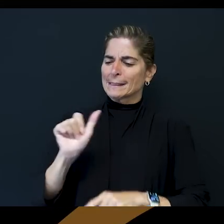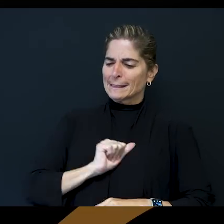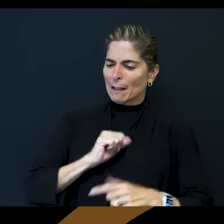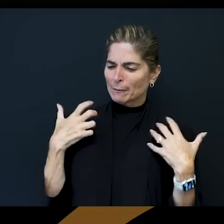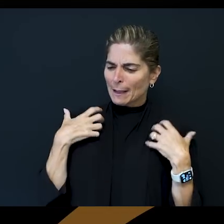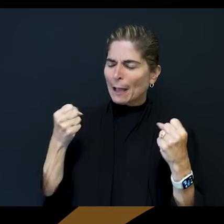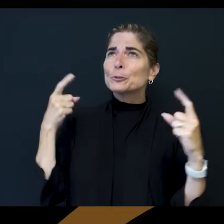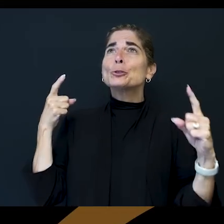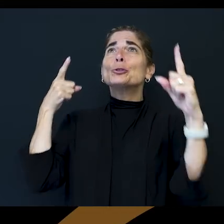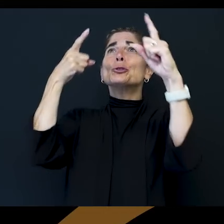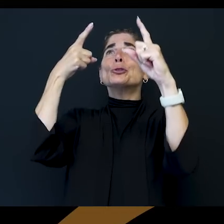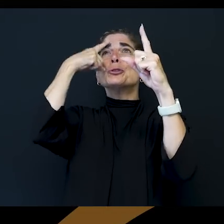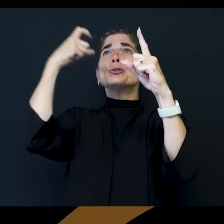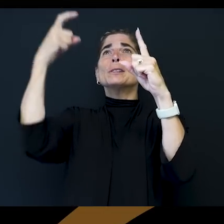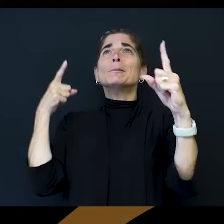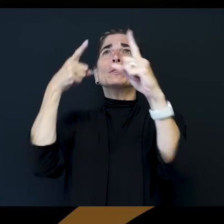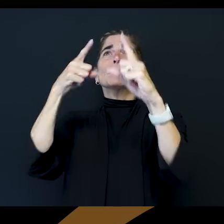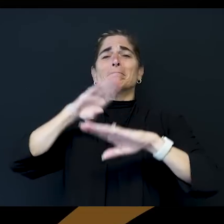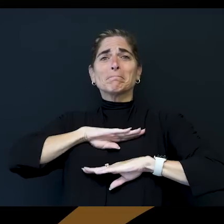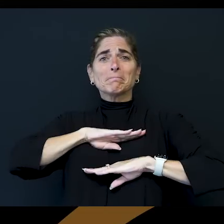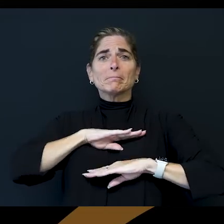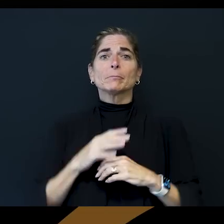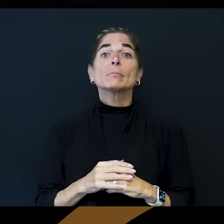The Viscardi Center is a leading nonprofit organization